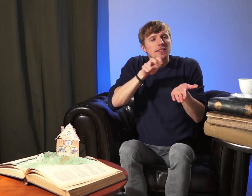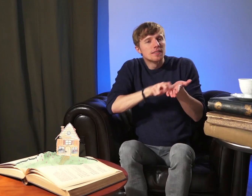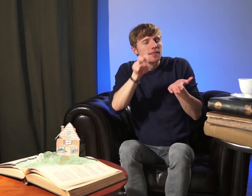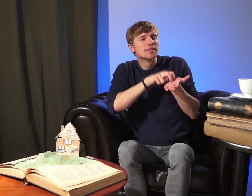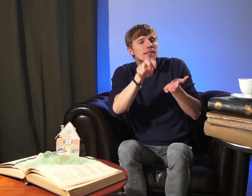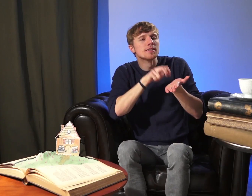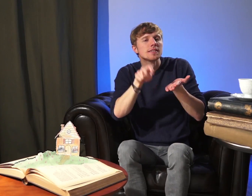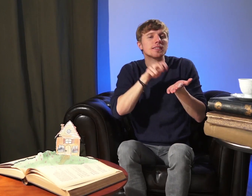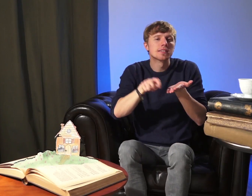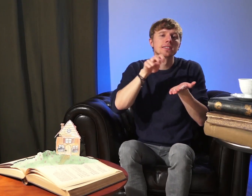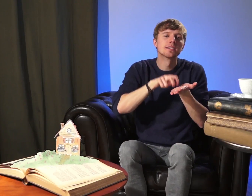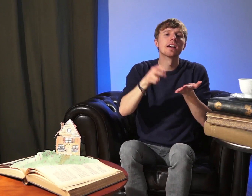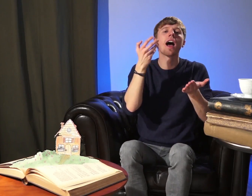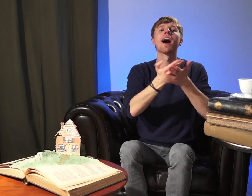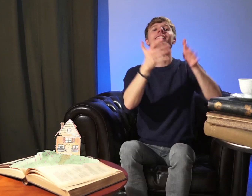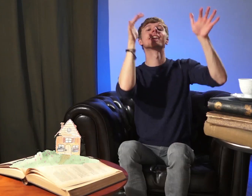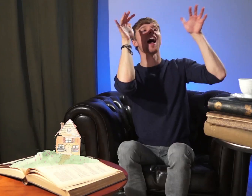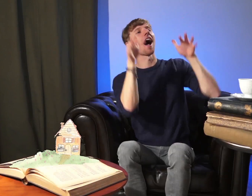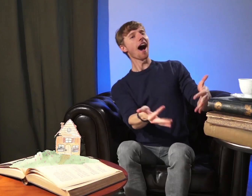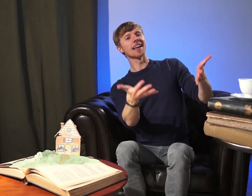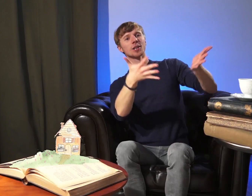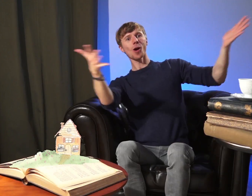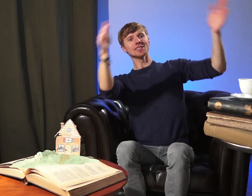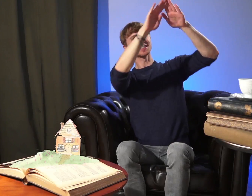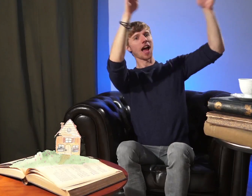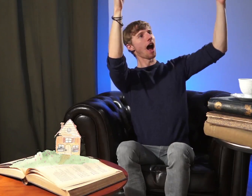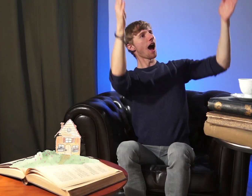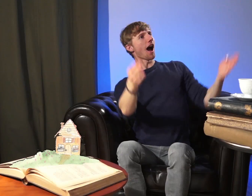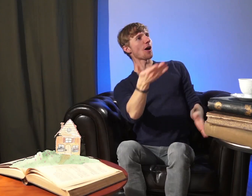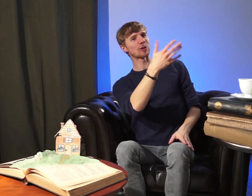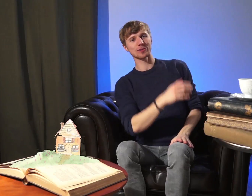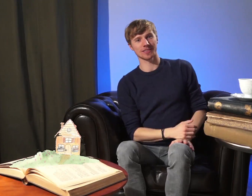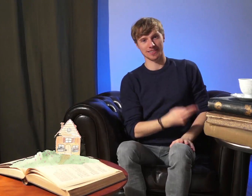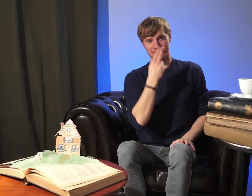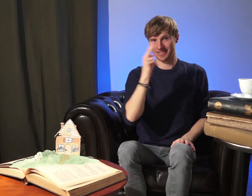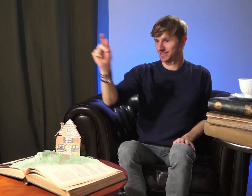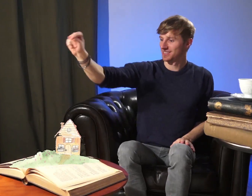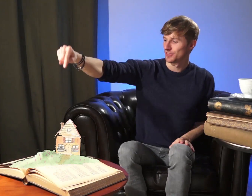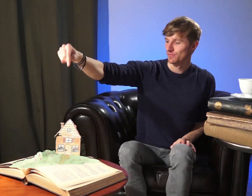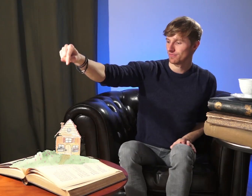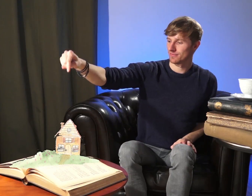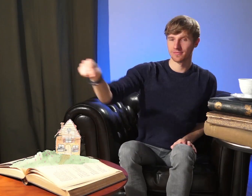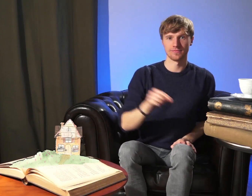that she had seen from afar. Then she finally reached it.